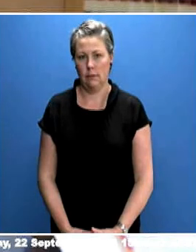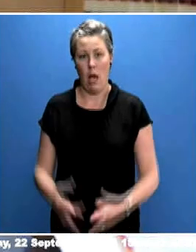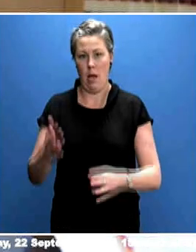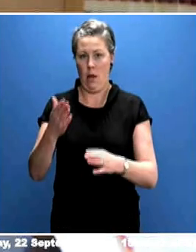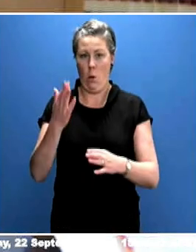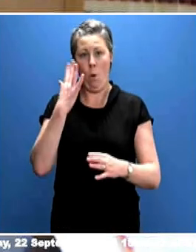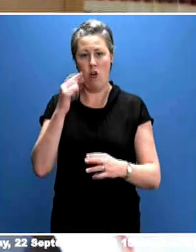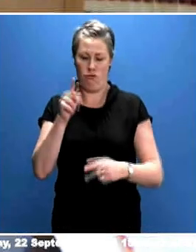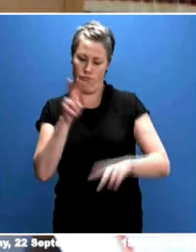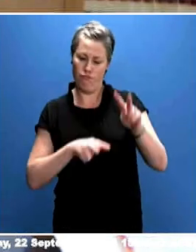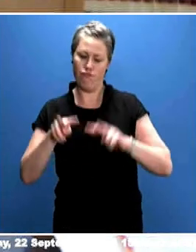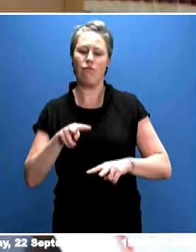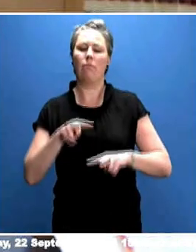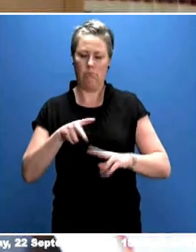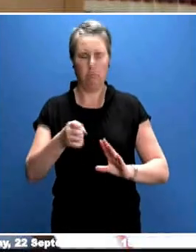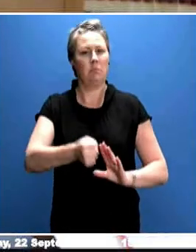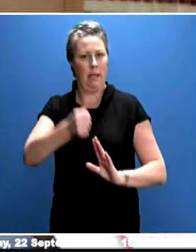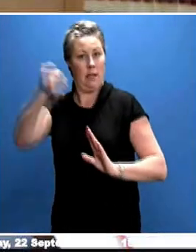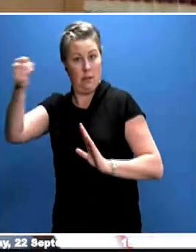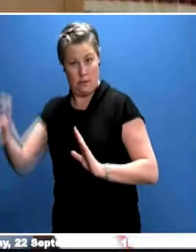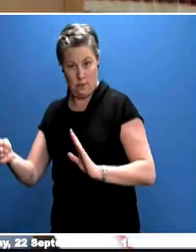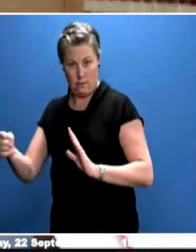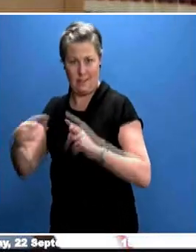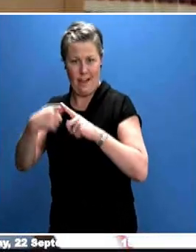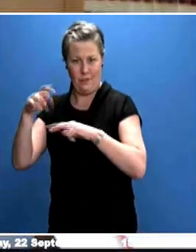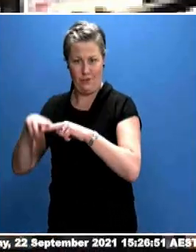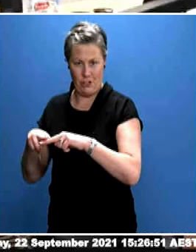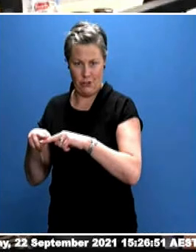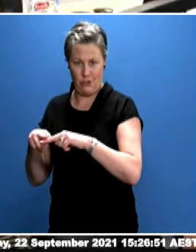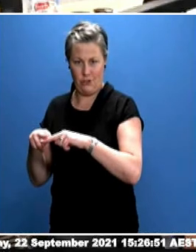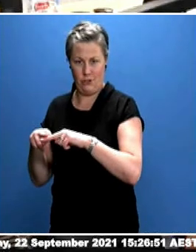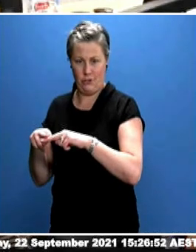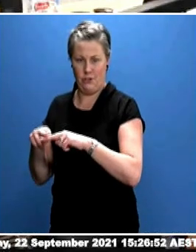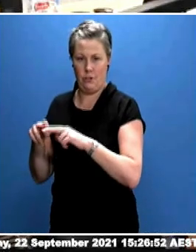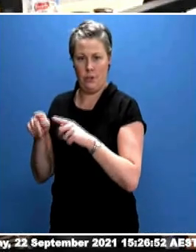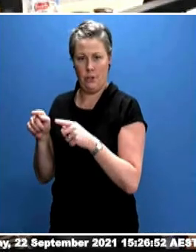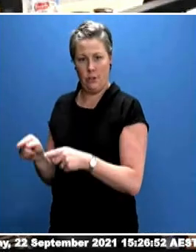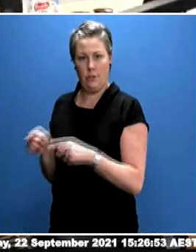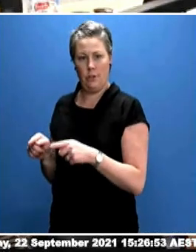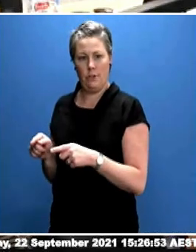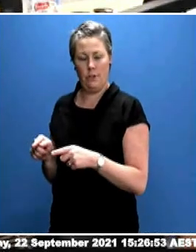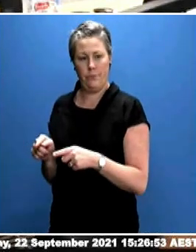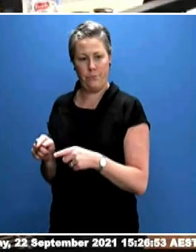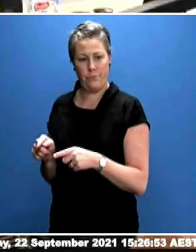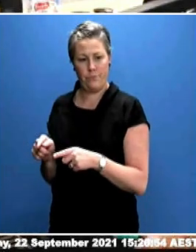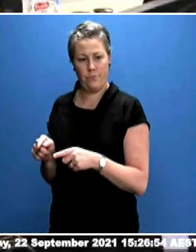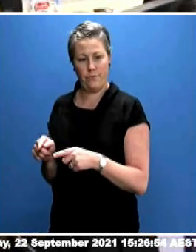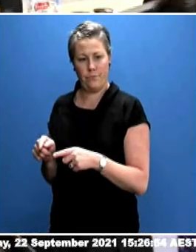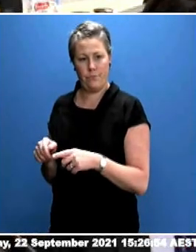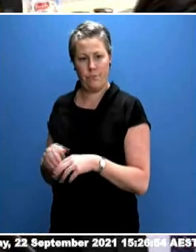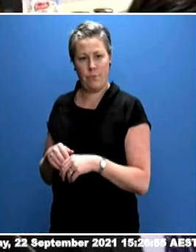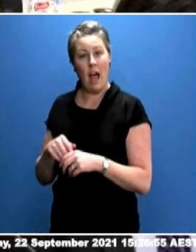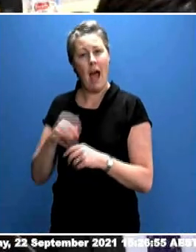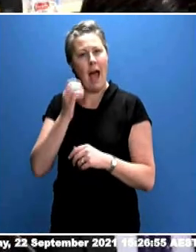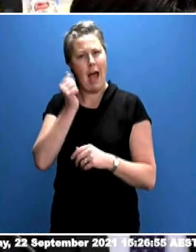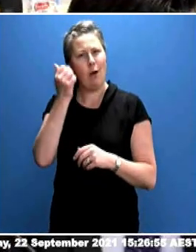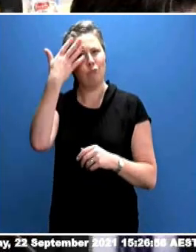French Centre, there is a role to be played by an Aboriginal Practice Leader.